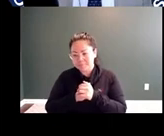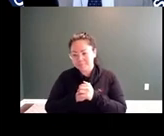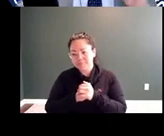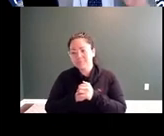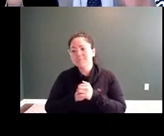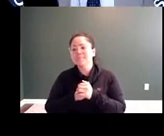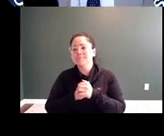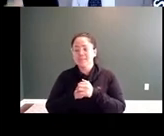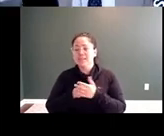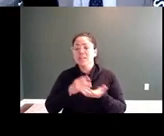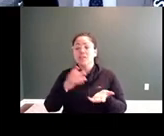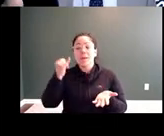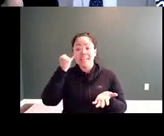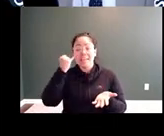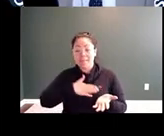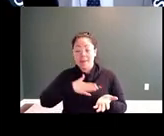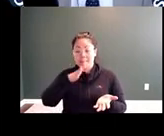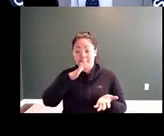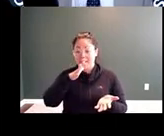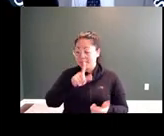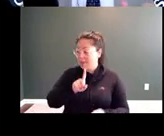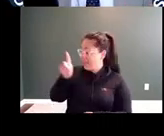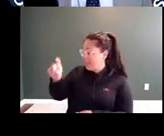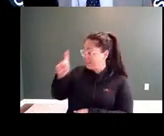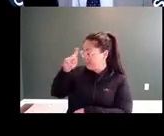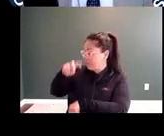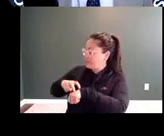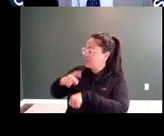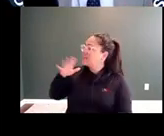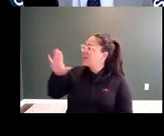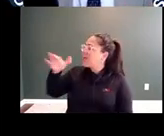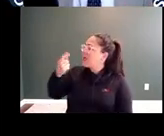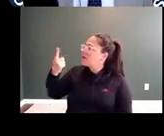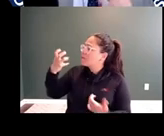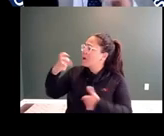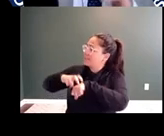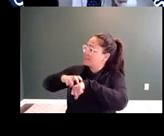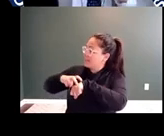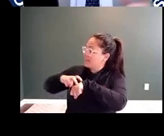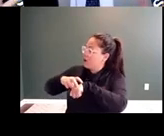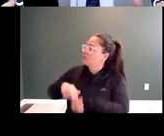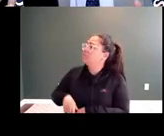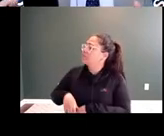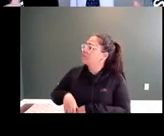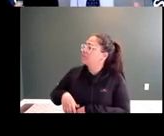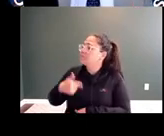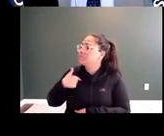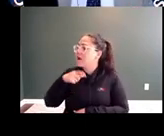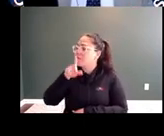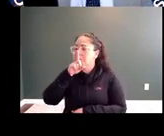Well, what would have happened if my mom asks for potatoes or she said, would anyone like any potatoes twice, I say nothing both times.